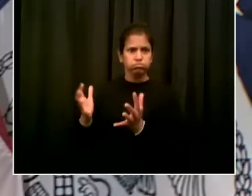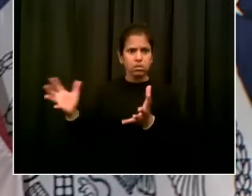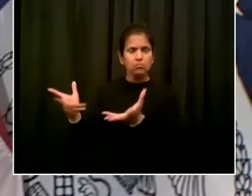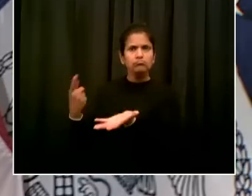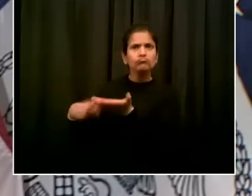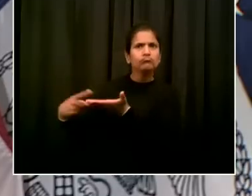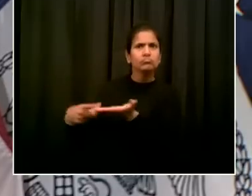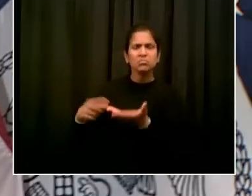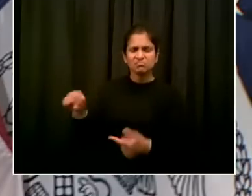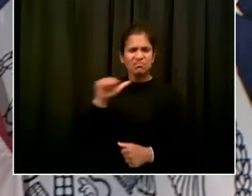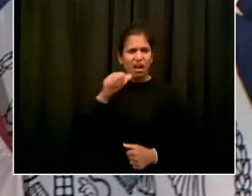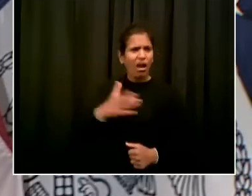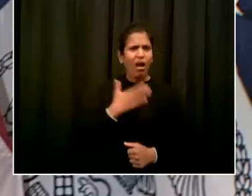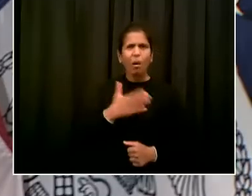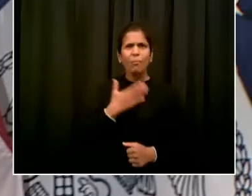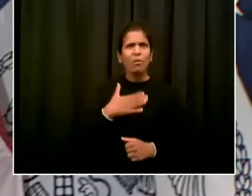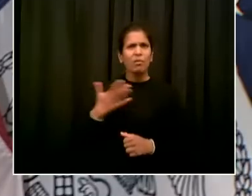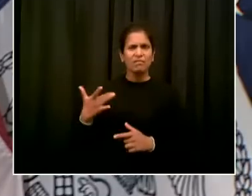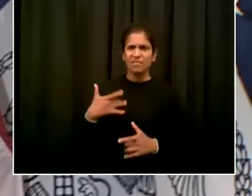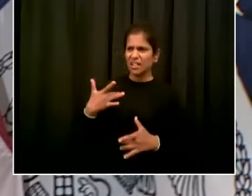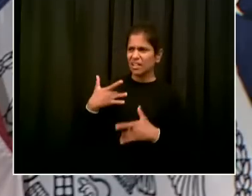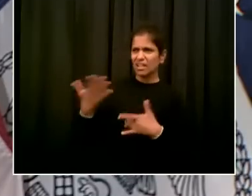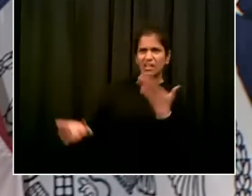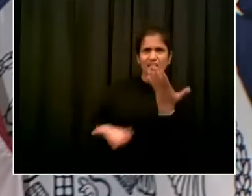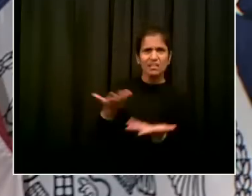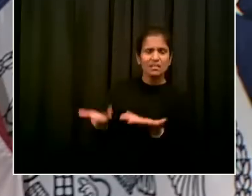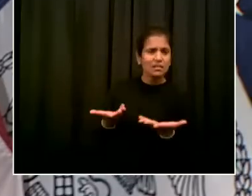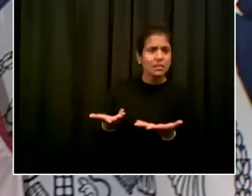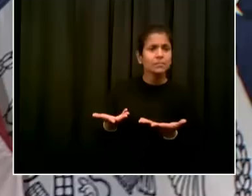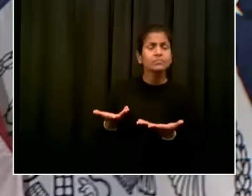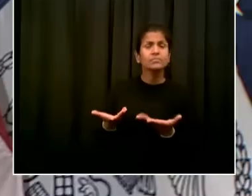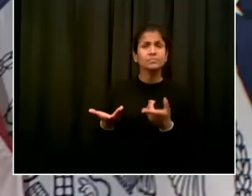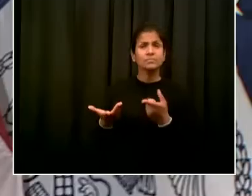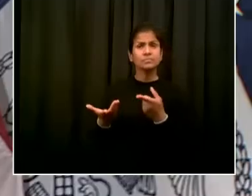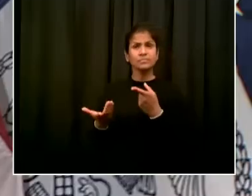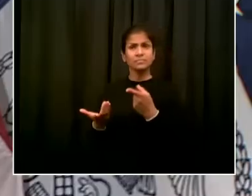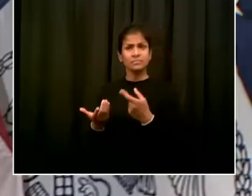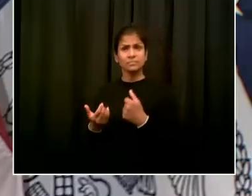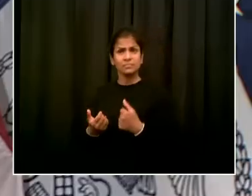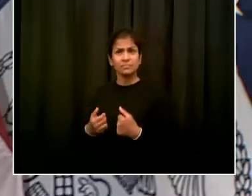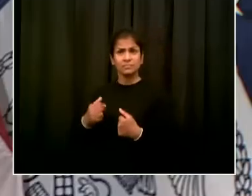AGENCIES WHO GIGIE VOUT SOMETIMES